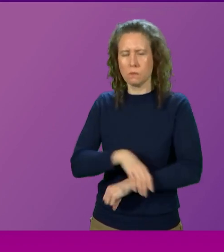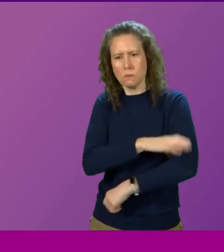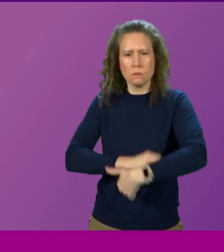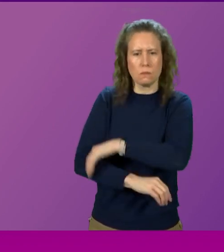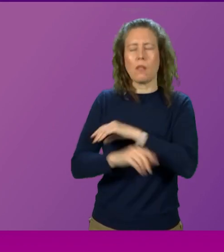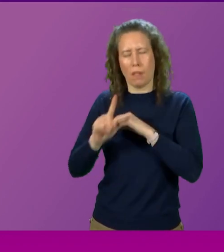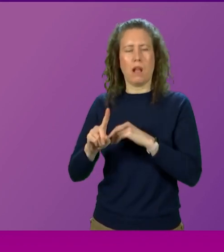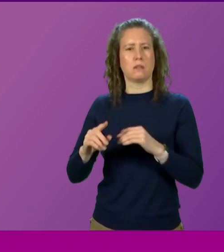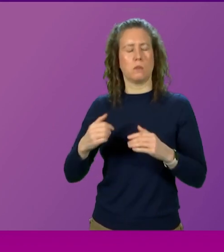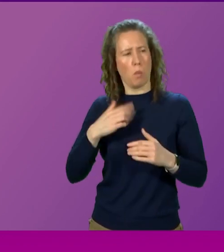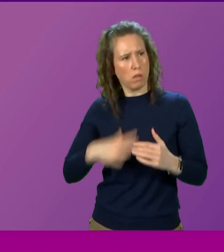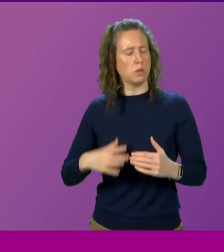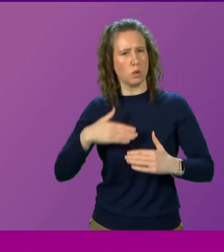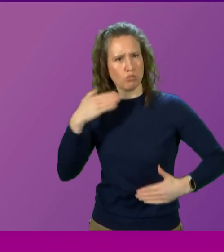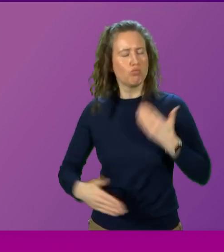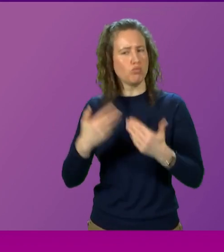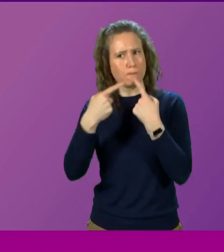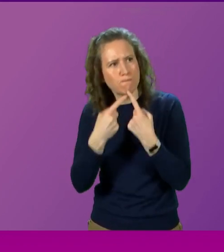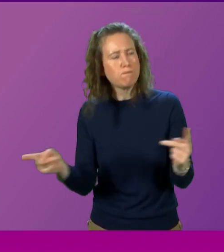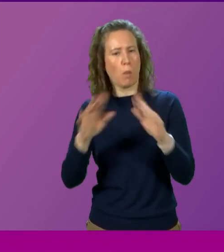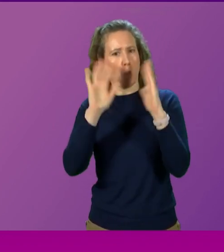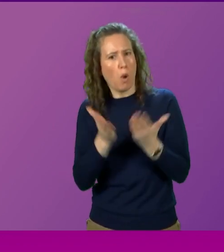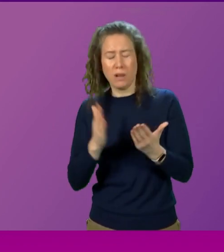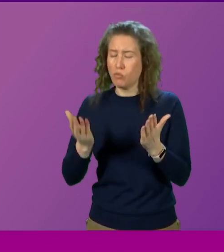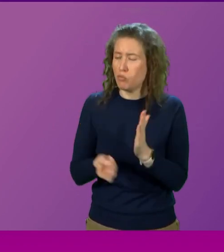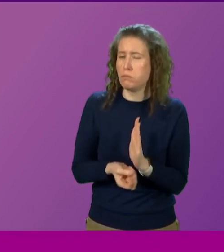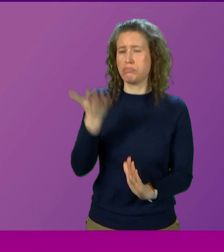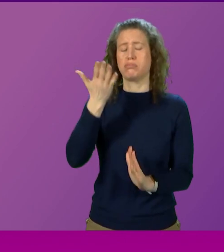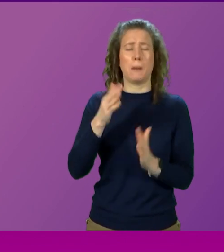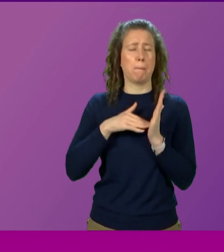shared his story with the world and raised millions of pounds for his cause.